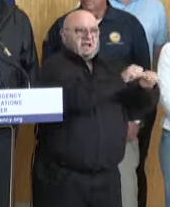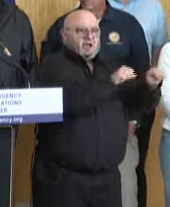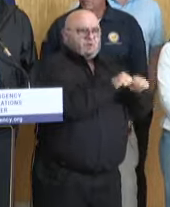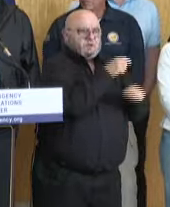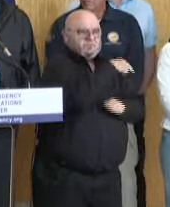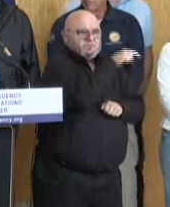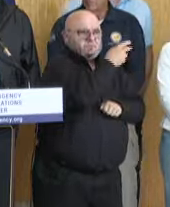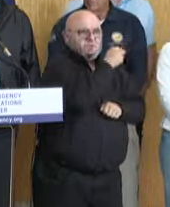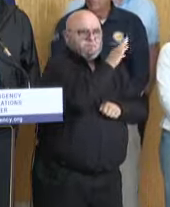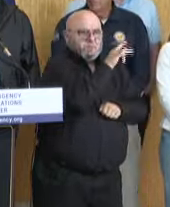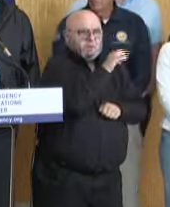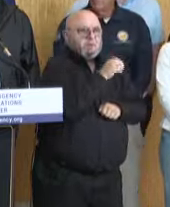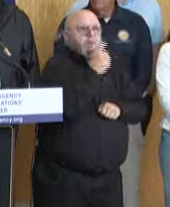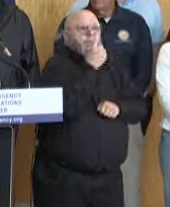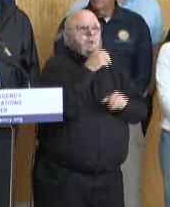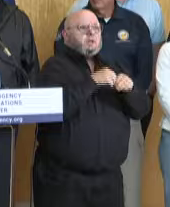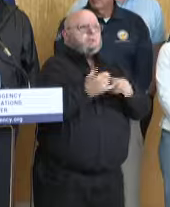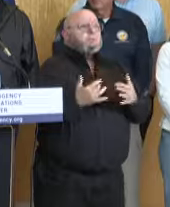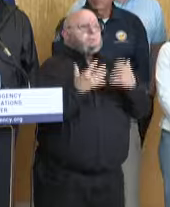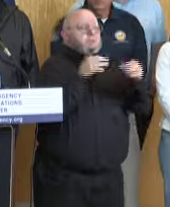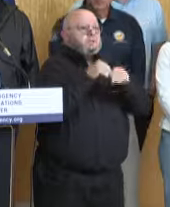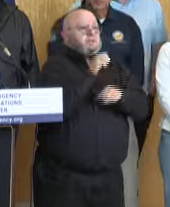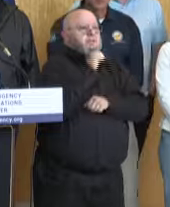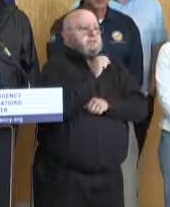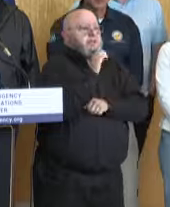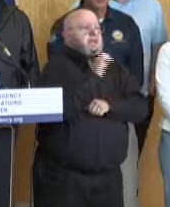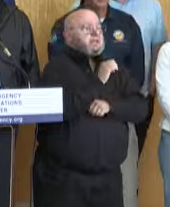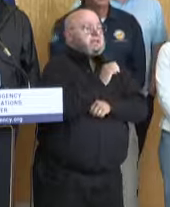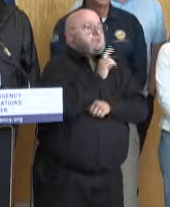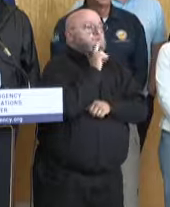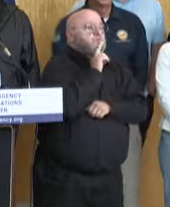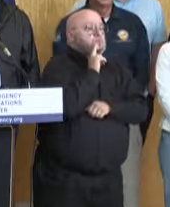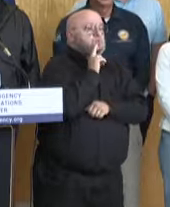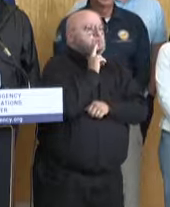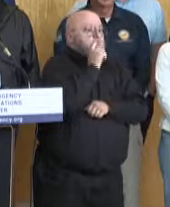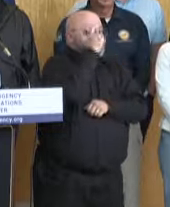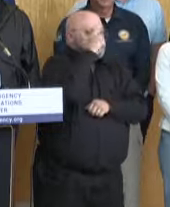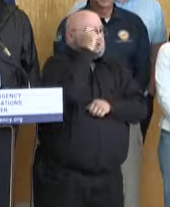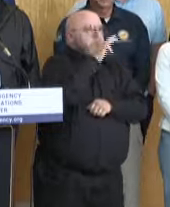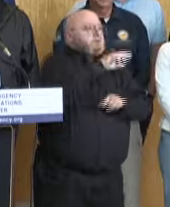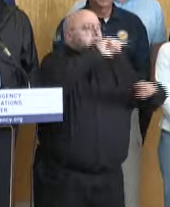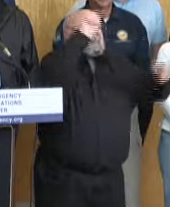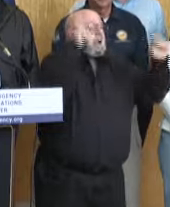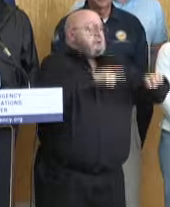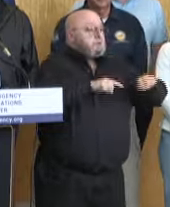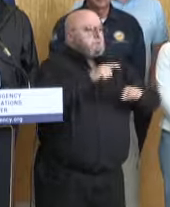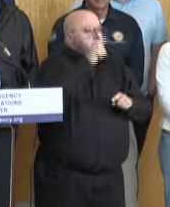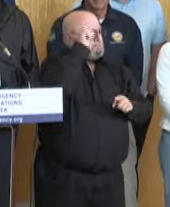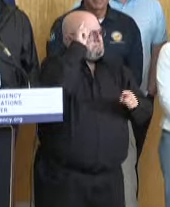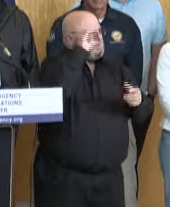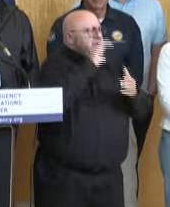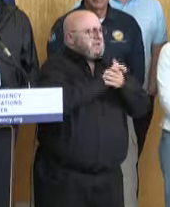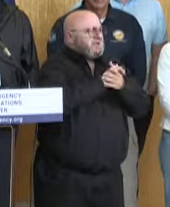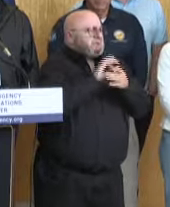TODA VIDA ES PRECIOSA. PERDIMOS ESTA MAÑANA A UNA PERSONA QUE MURÓ PORQUE LE